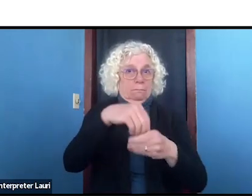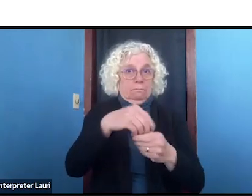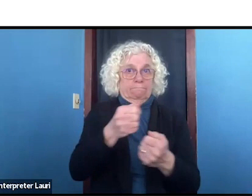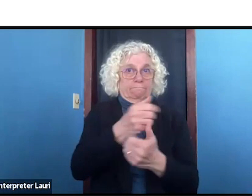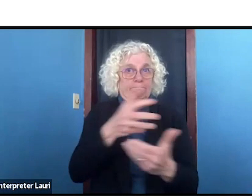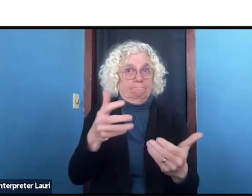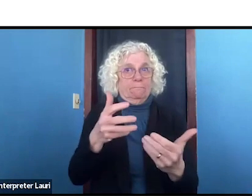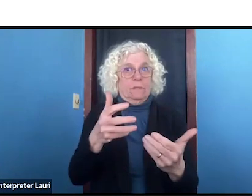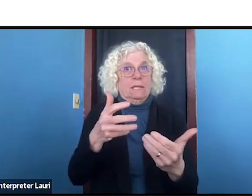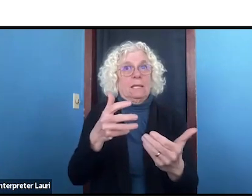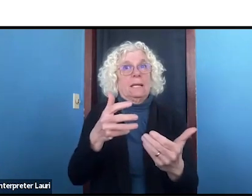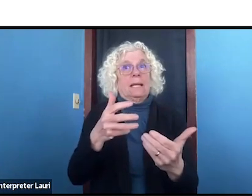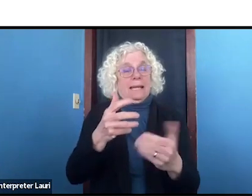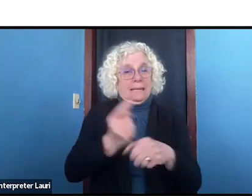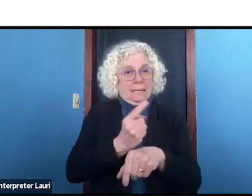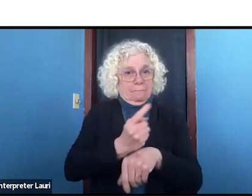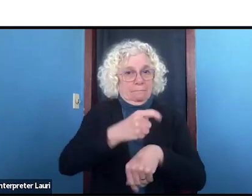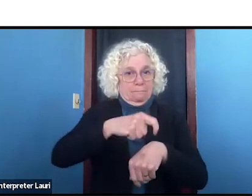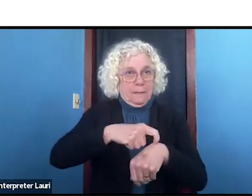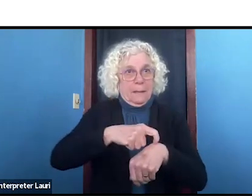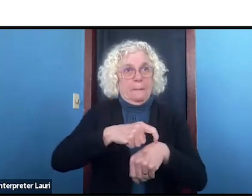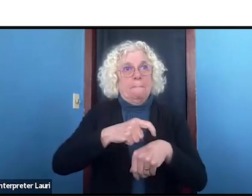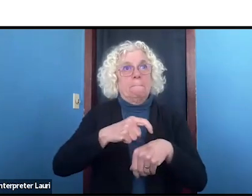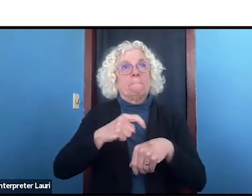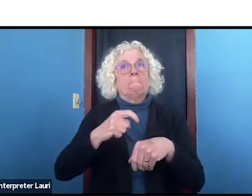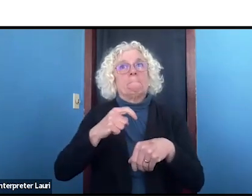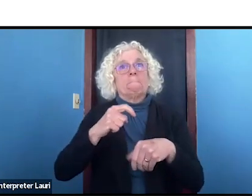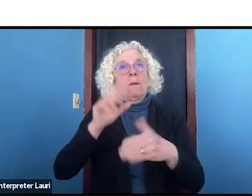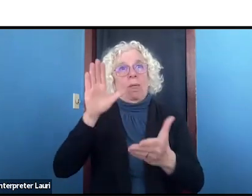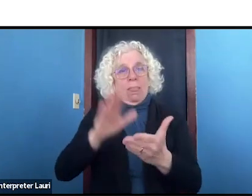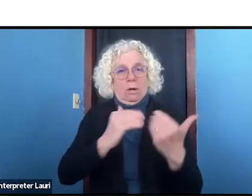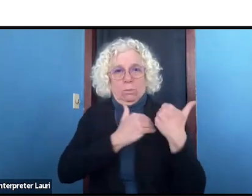about crisis behavioral health. It's important that we think about